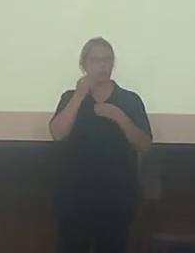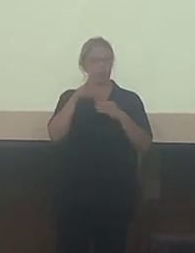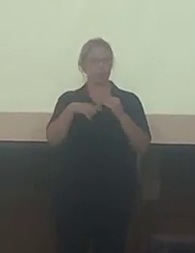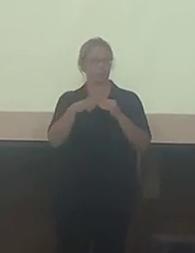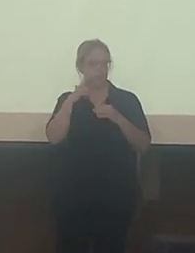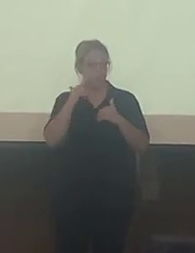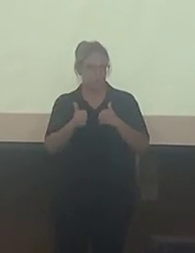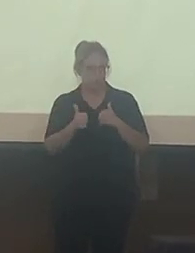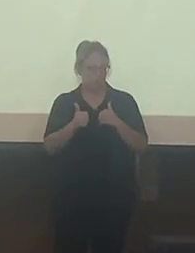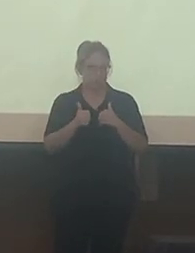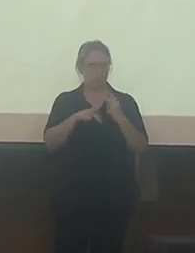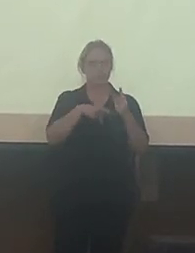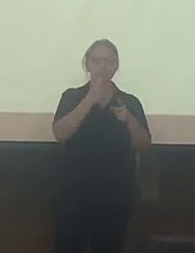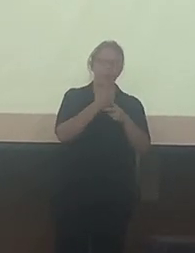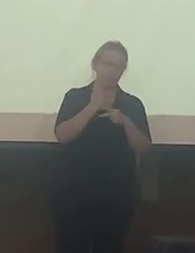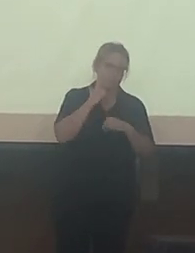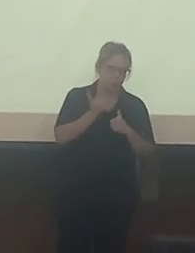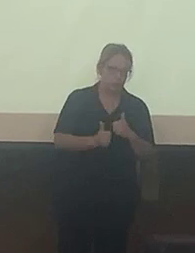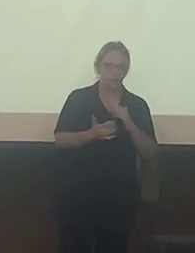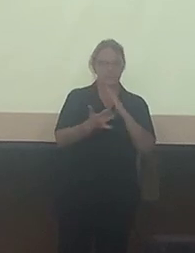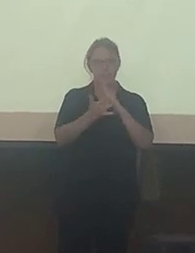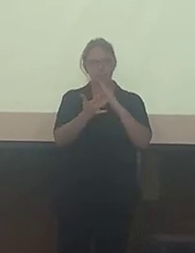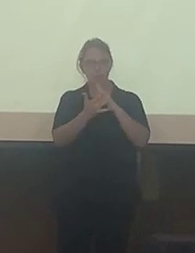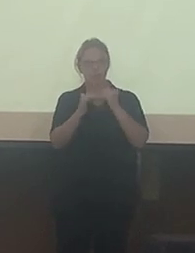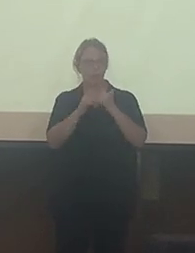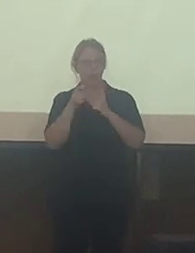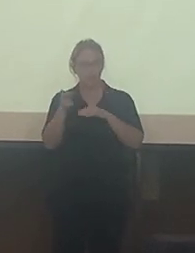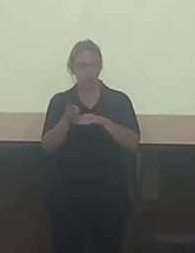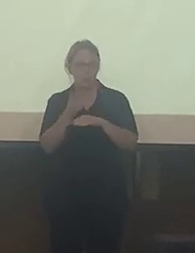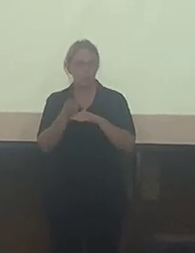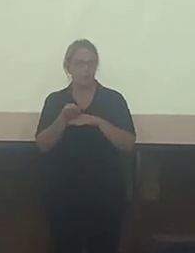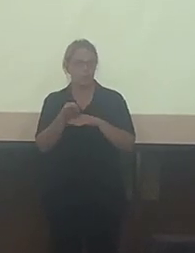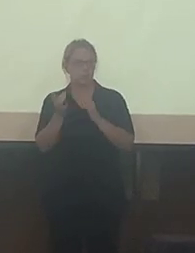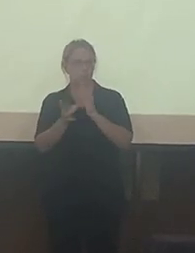the type of hearing loss the technology how they're using it are they using it are they not